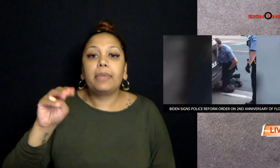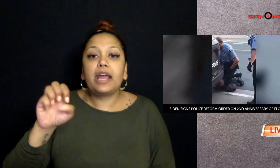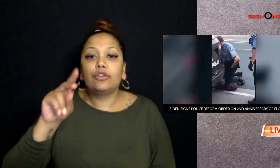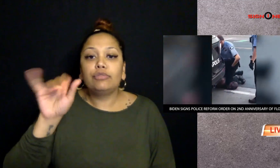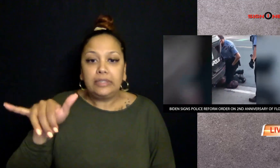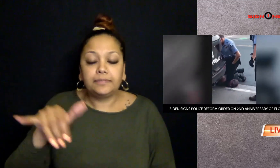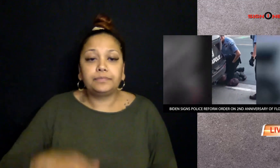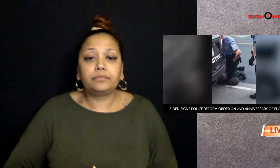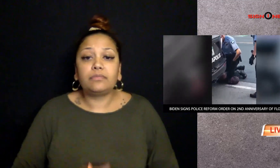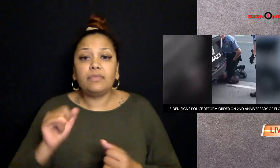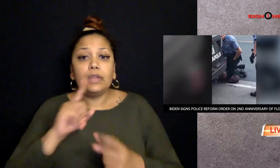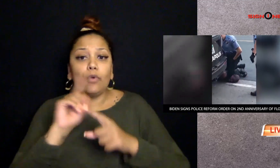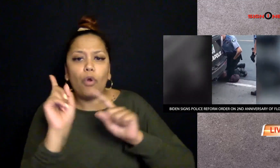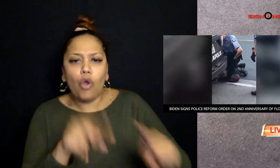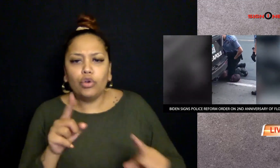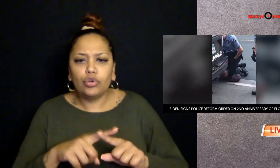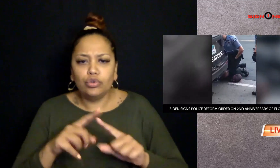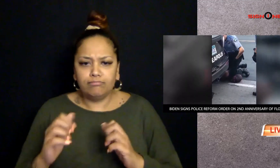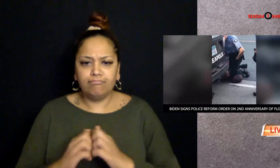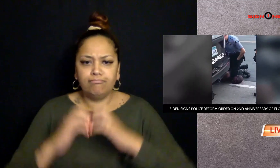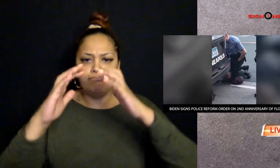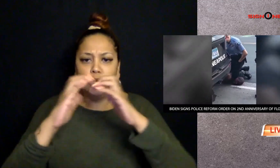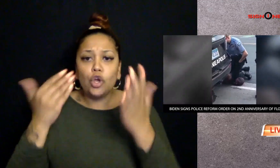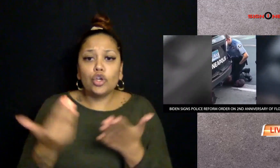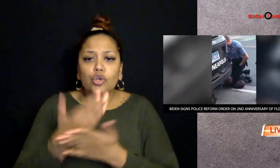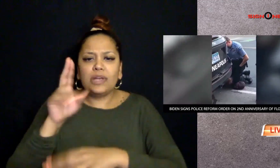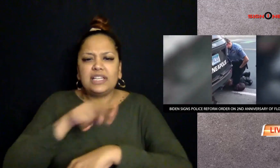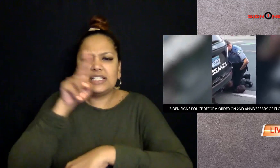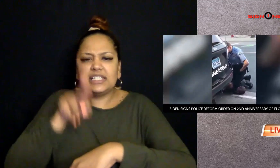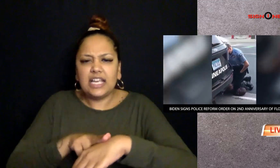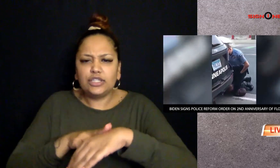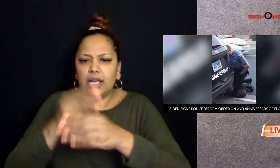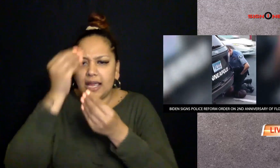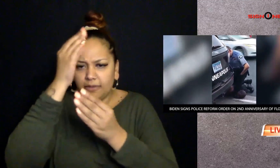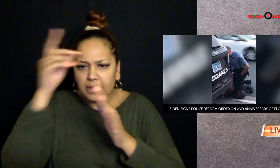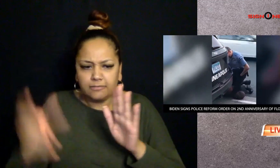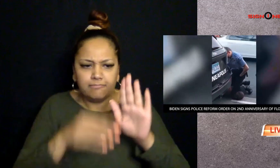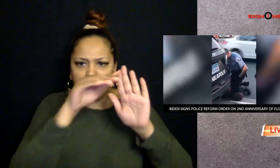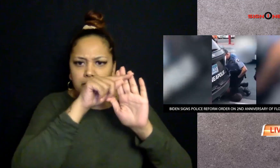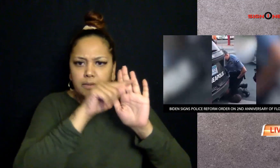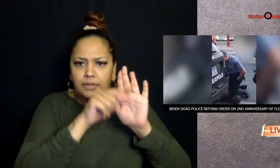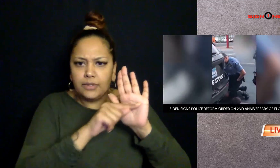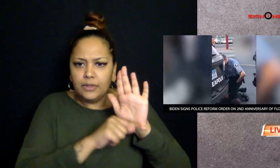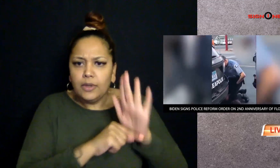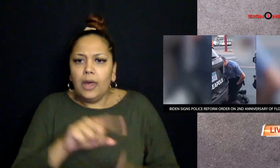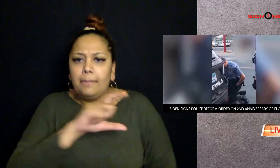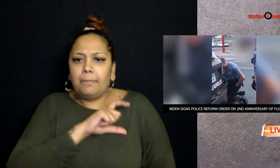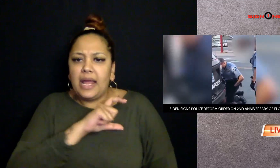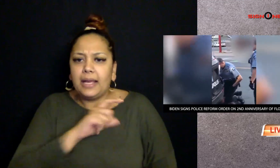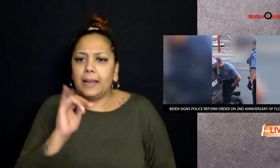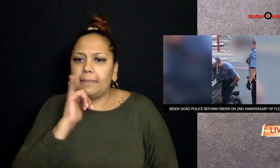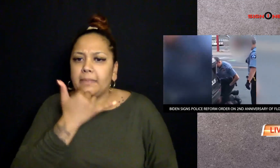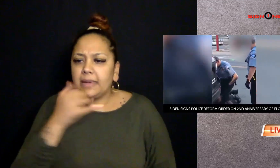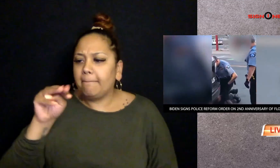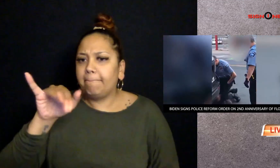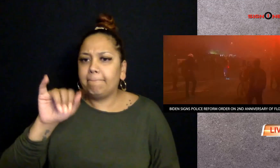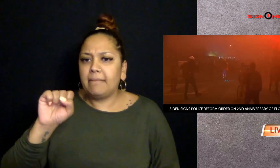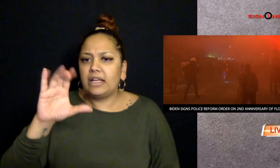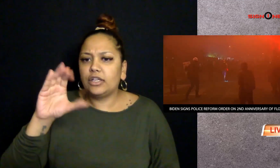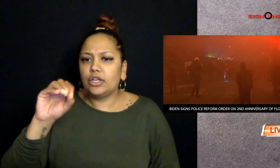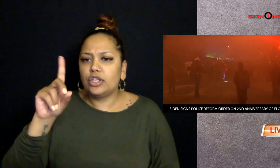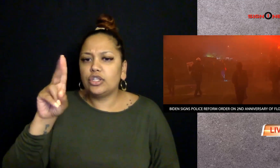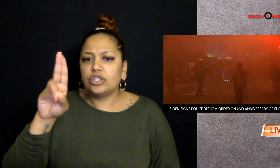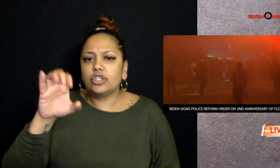today the order will create a new national database